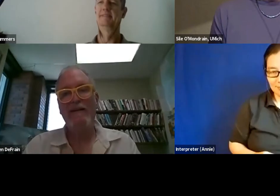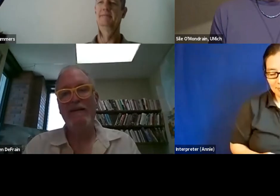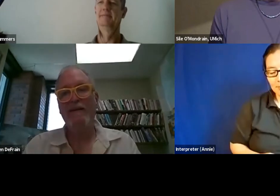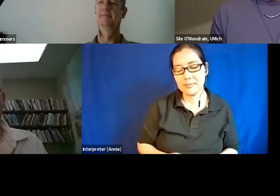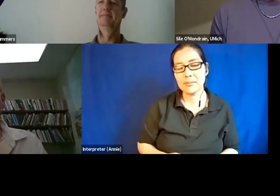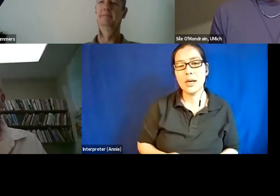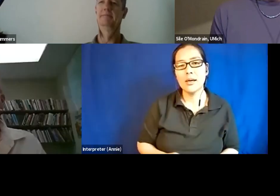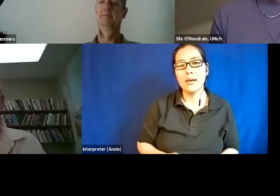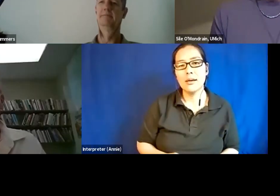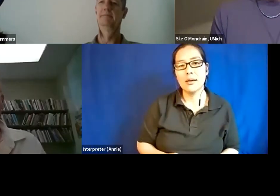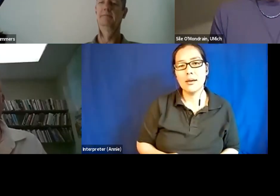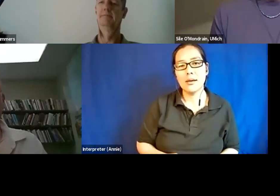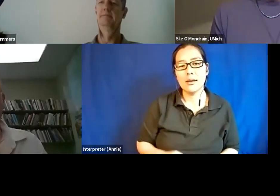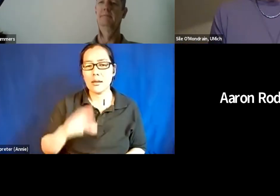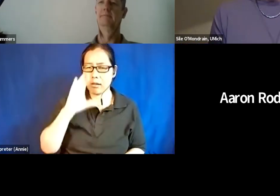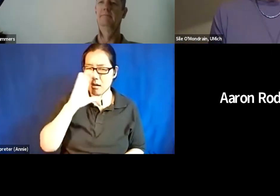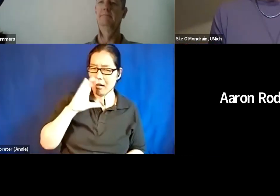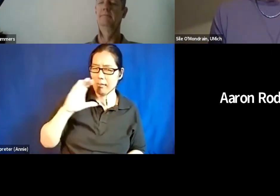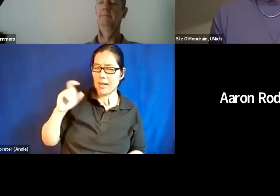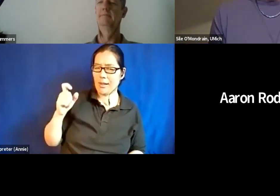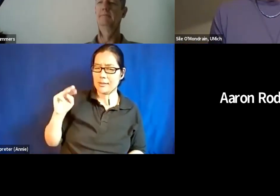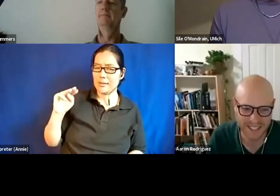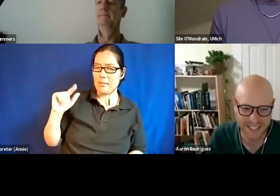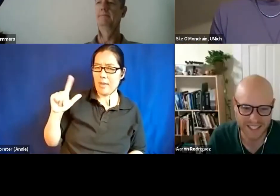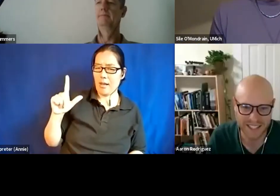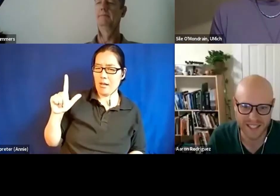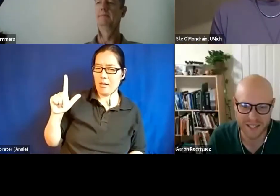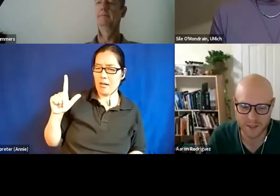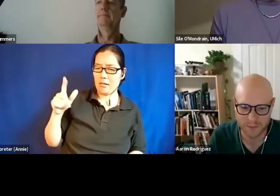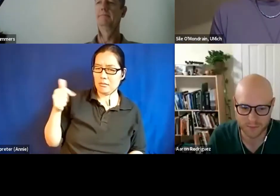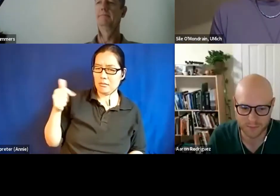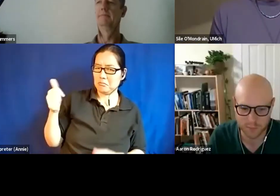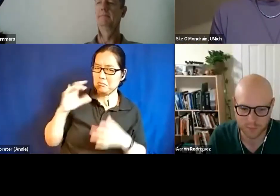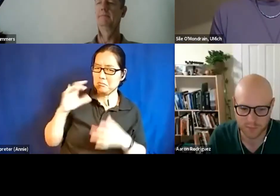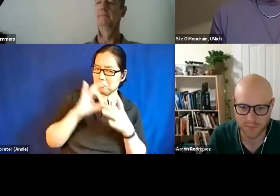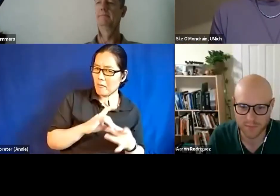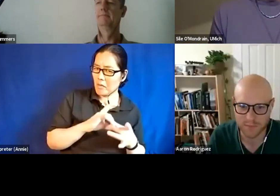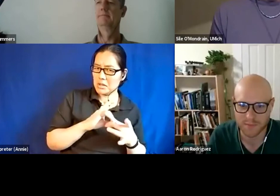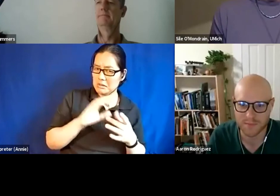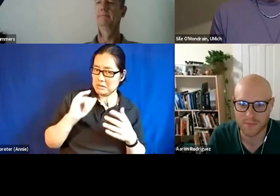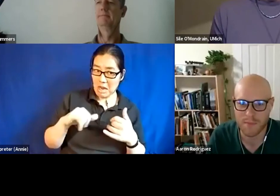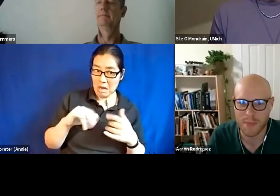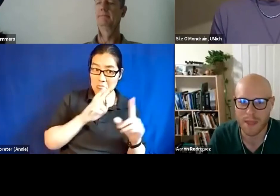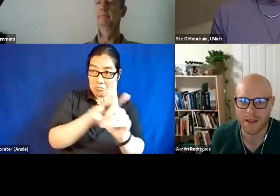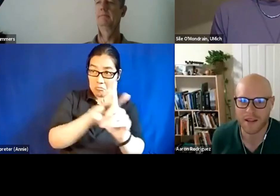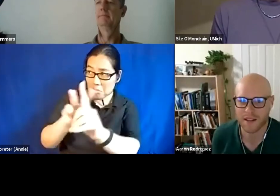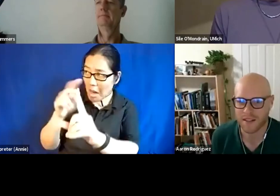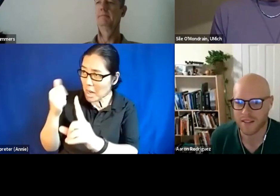Is the comic XML you referenced is it in use anywhere? And